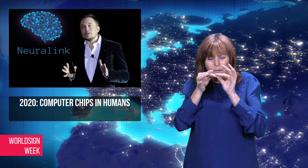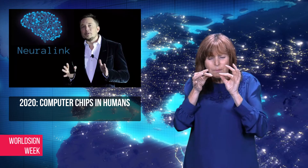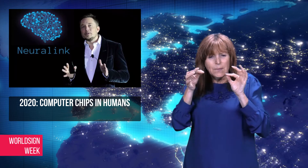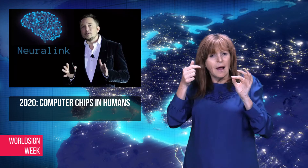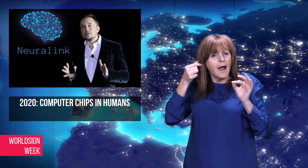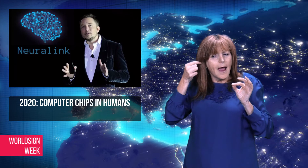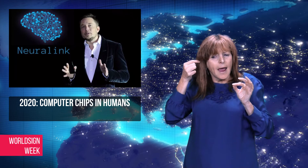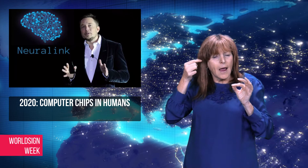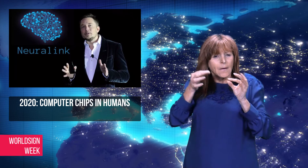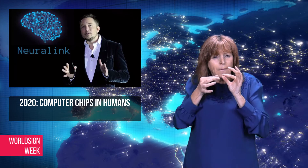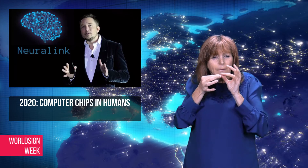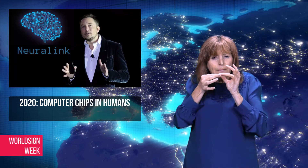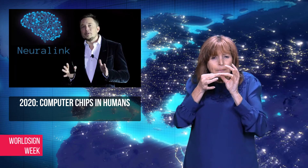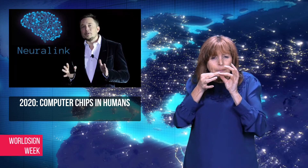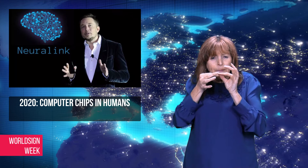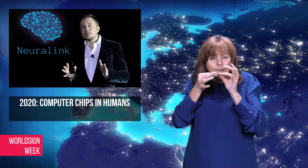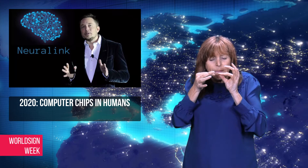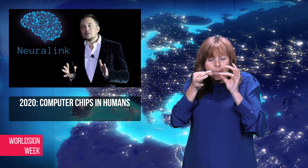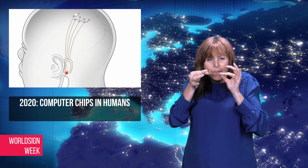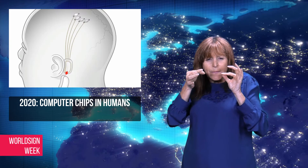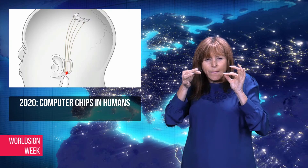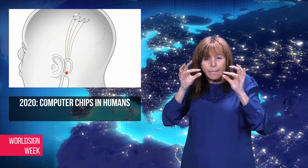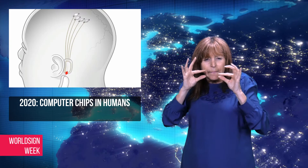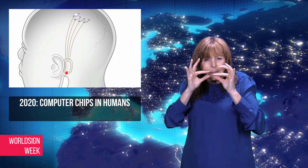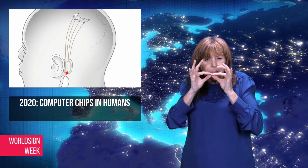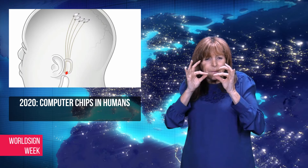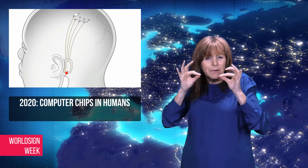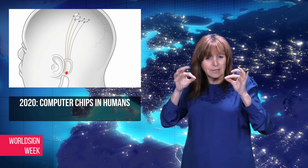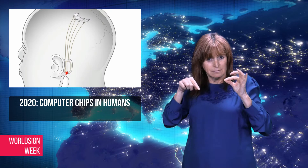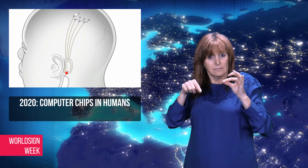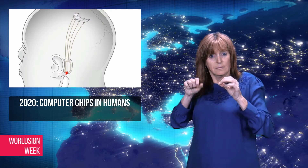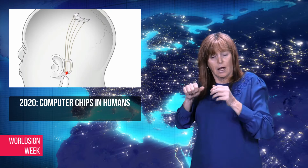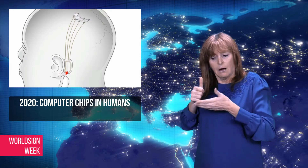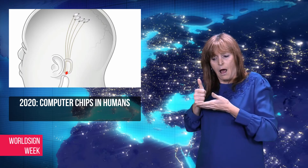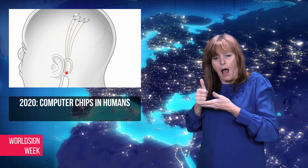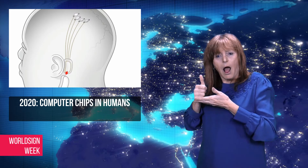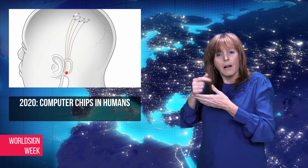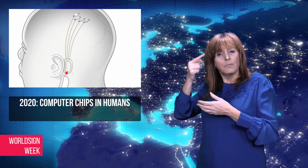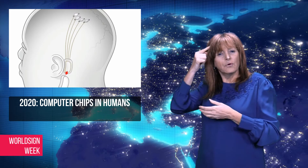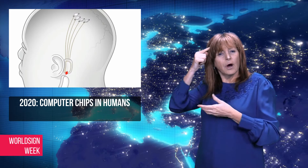thinner than the human hair, could treat brain